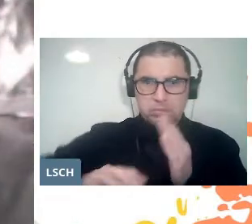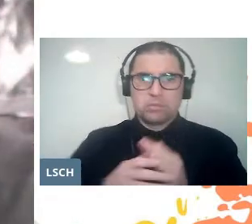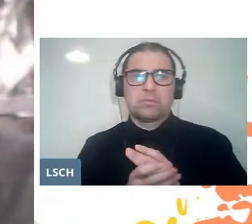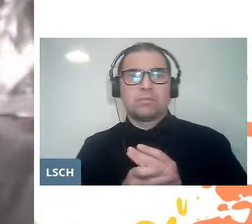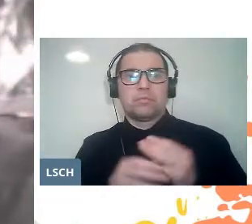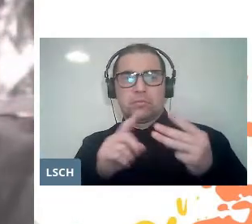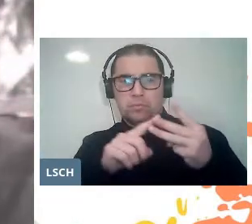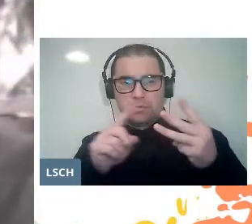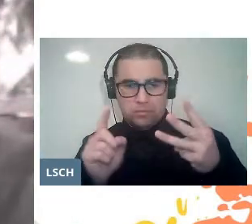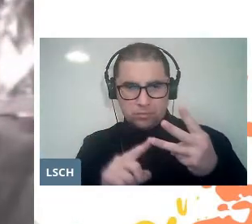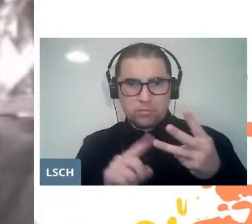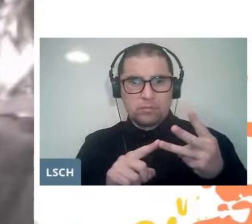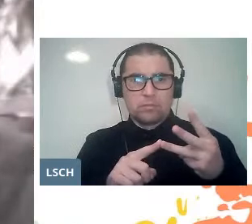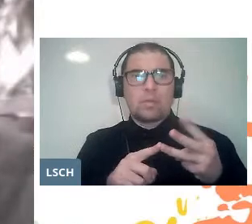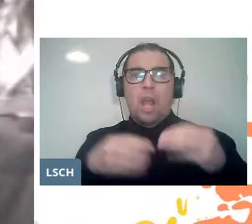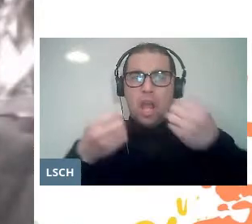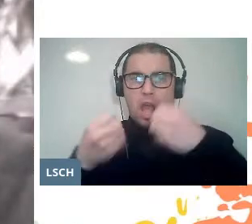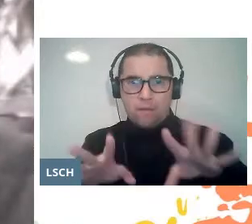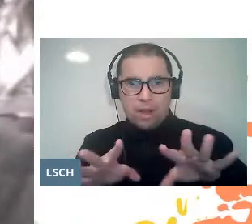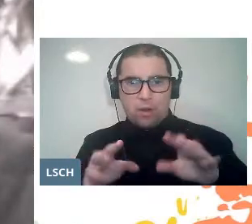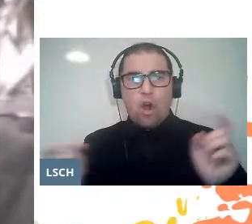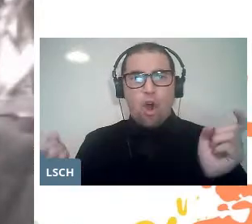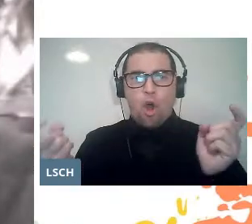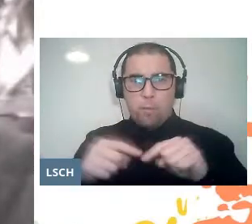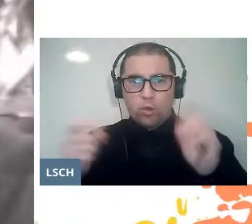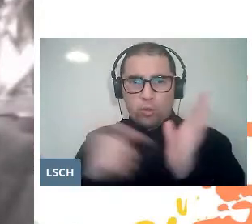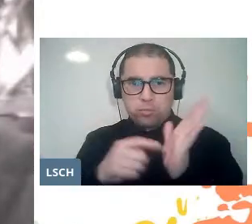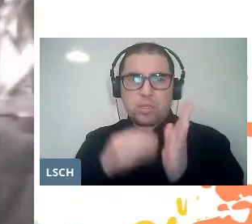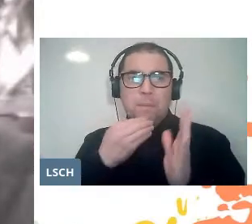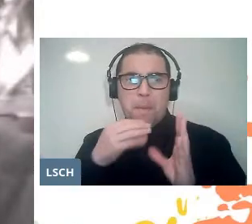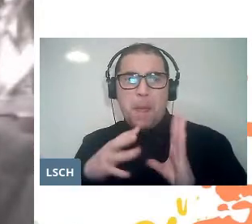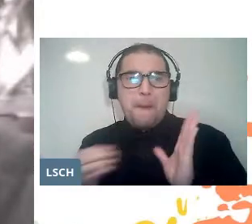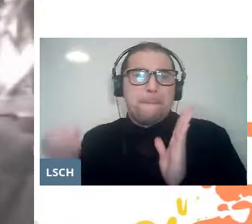the abandonment of counterpoint and harmonic enrichment.